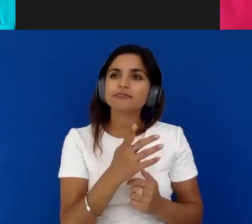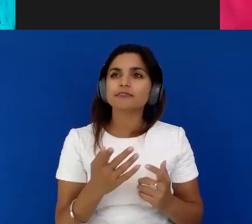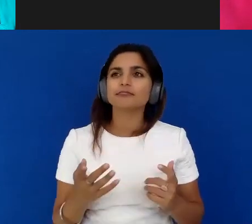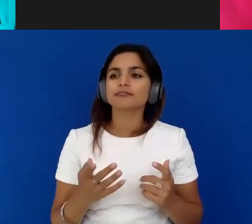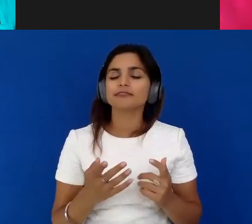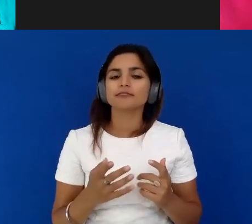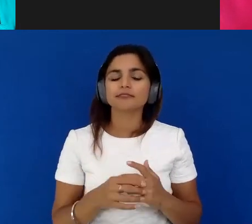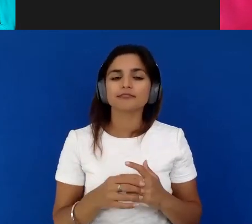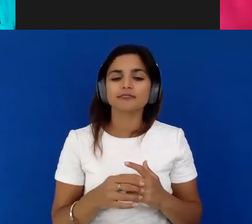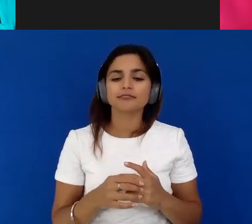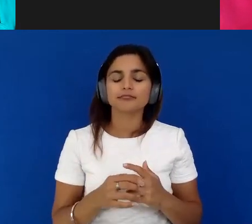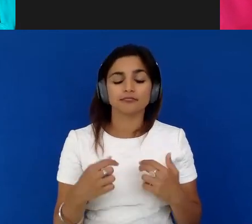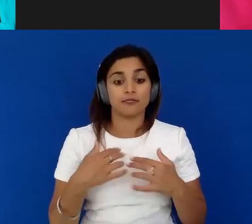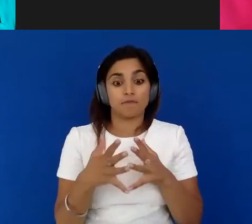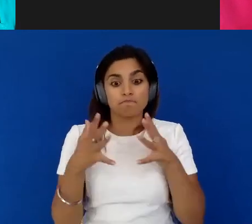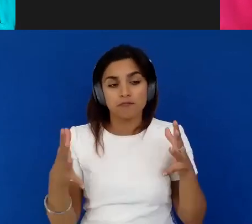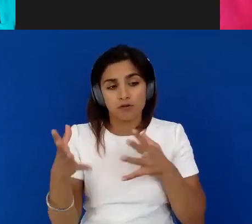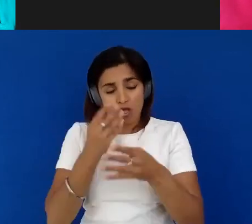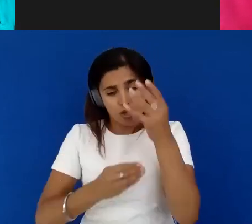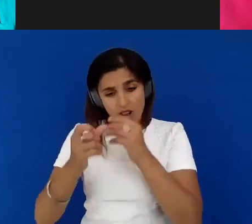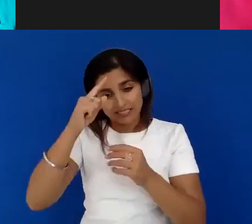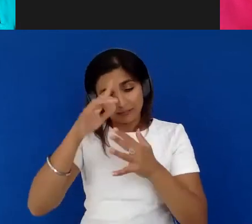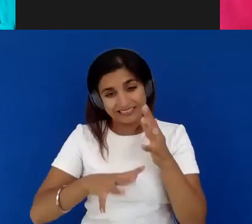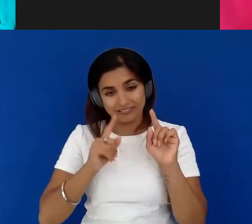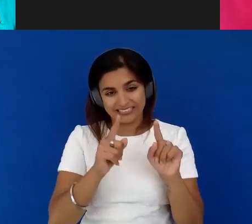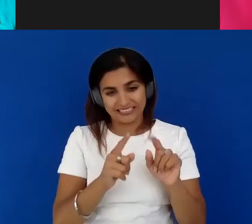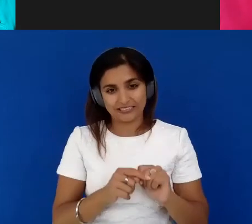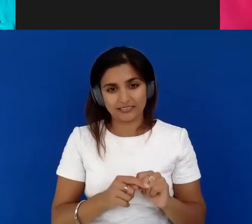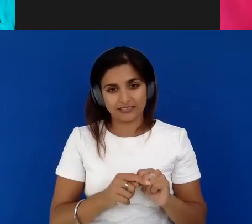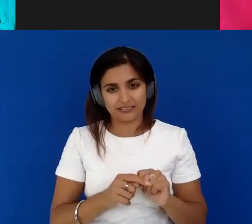biggest learning experiences because I think the homogenization of Blackness is